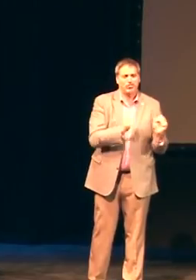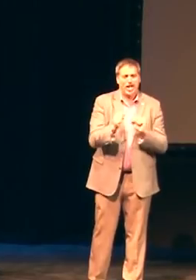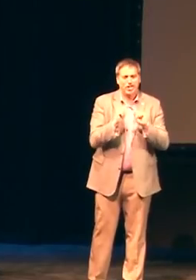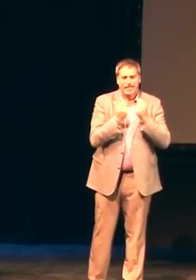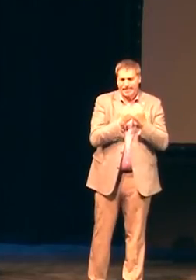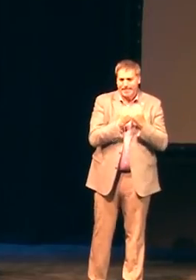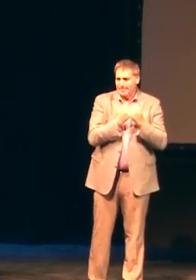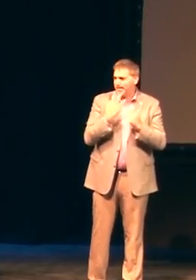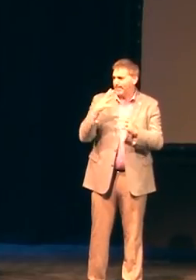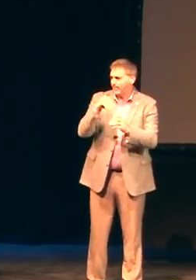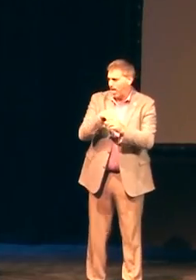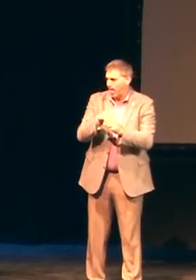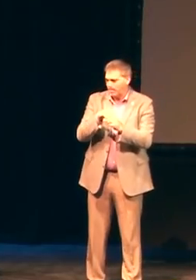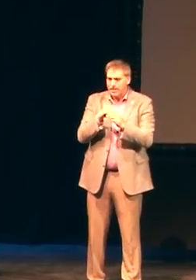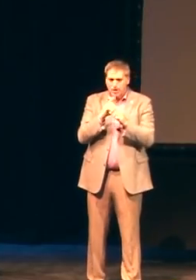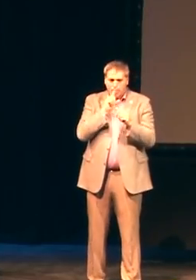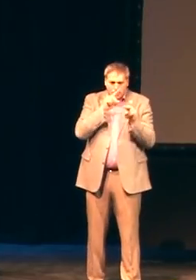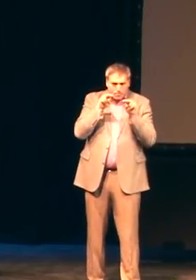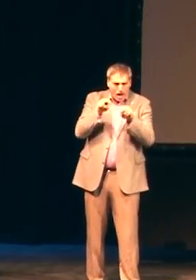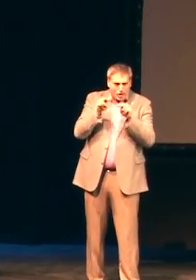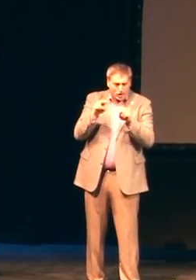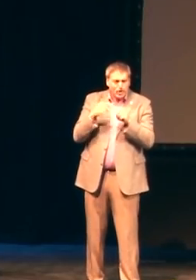and we've talked to the educational strategy team